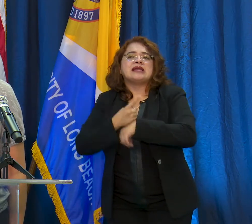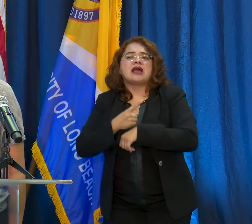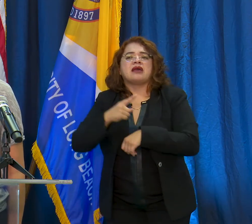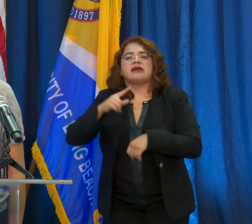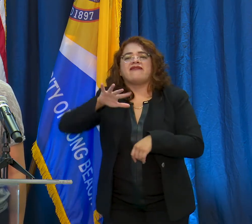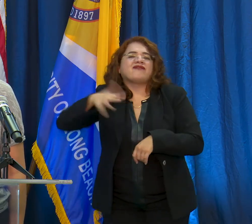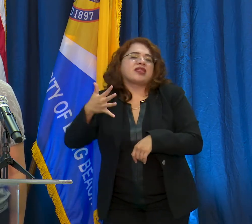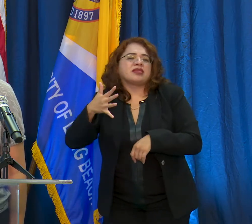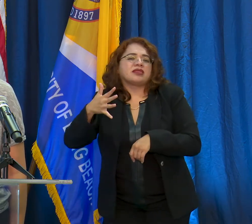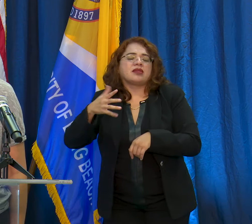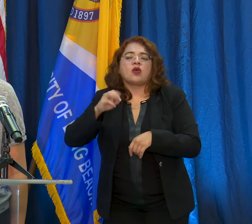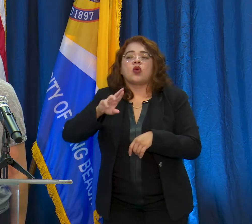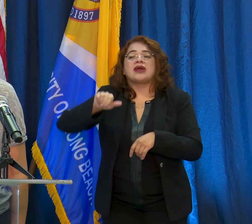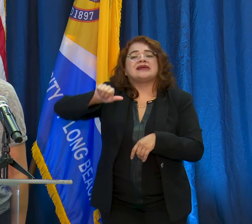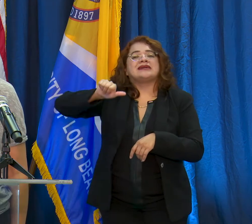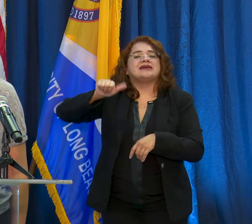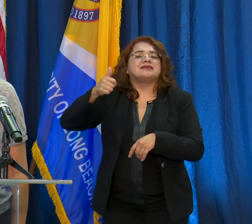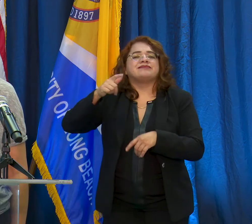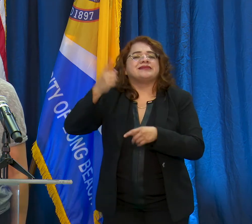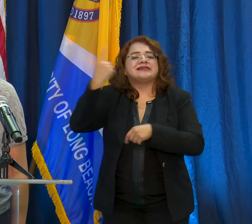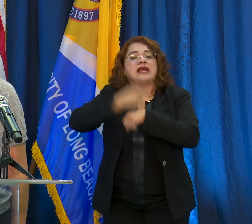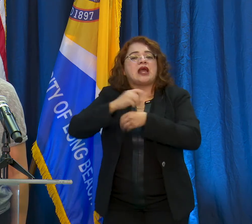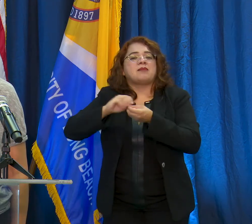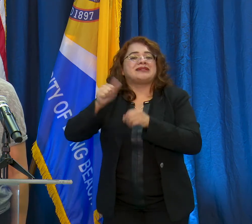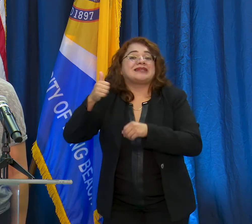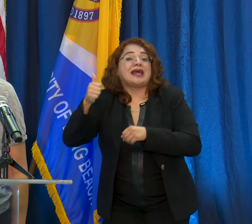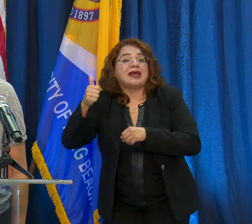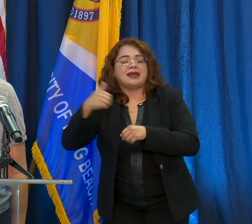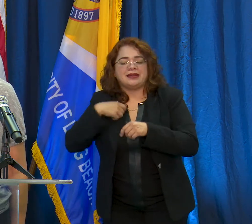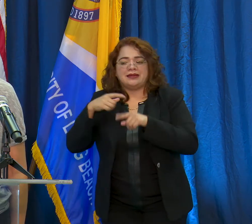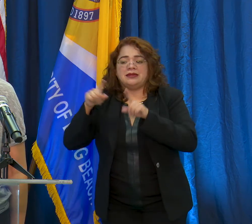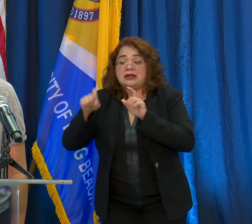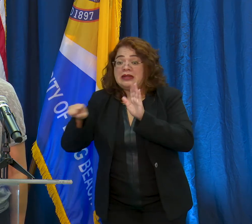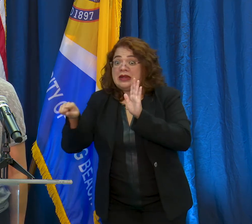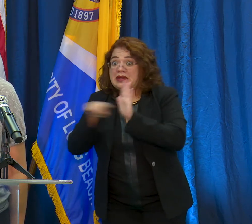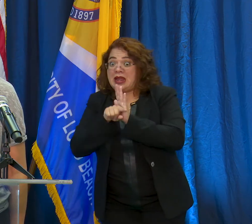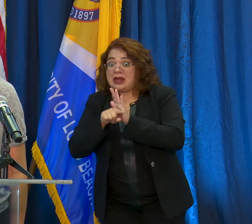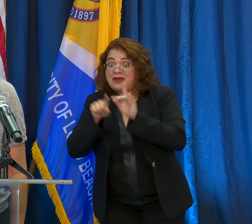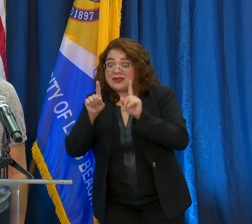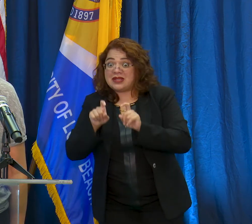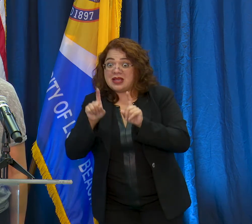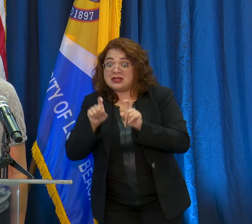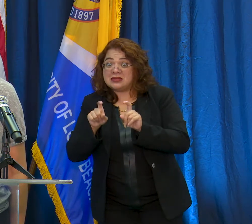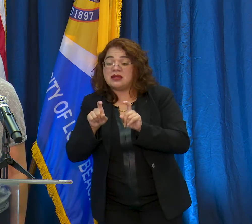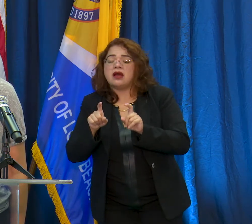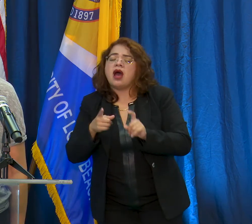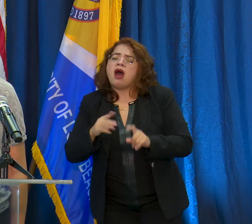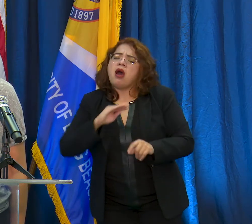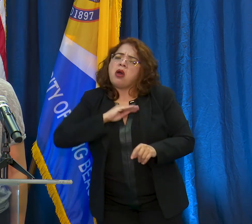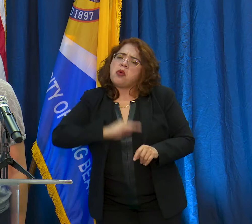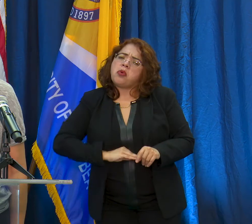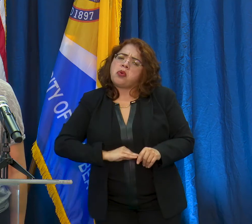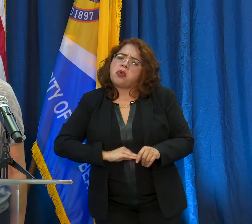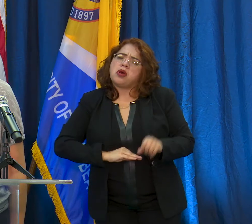of that 14 day period and it's negative, that's reassuring, and you still have to